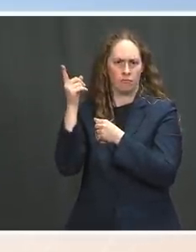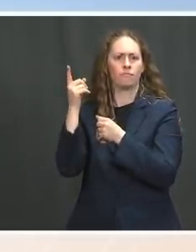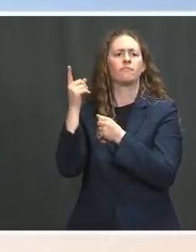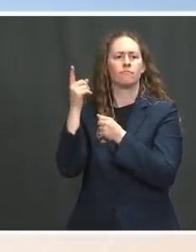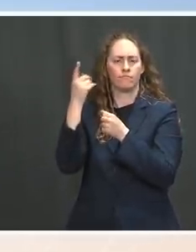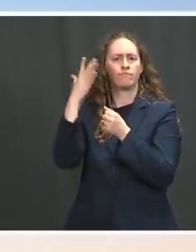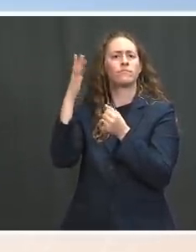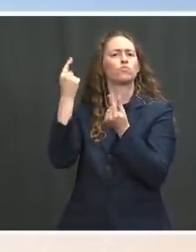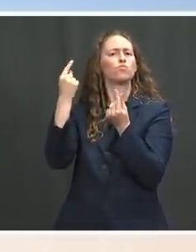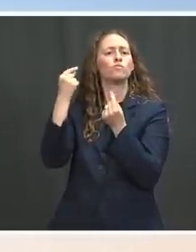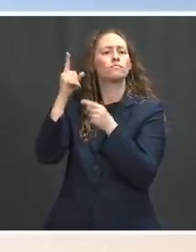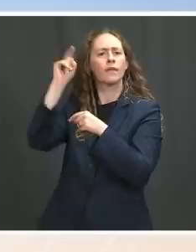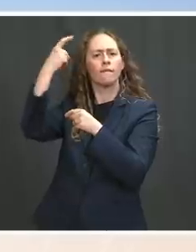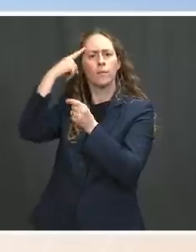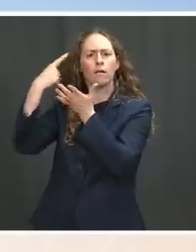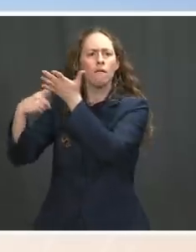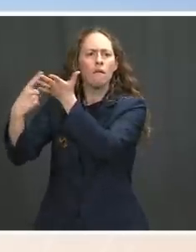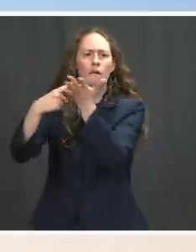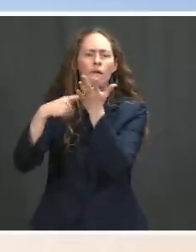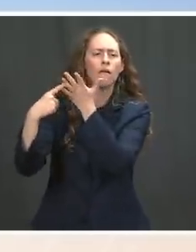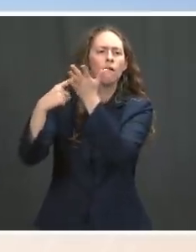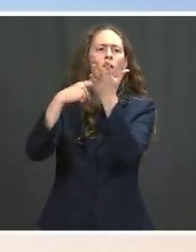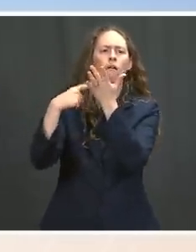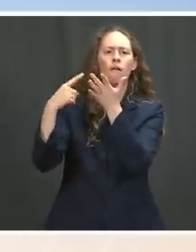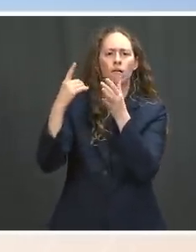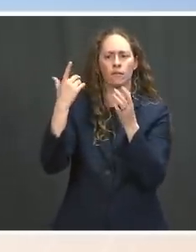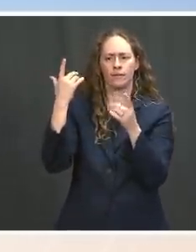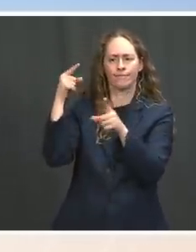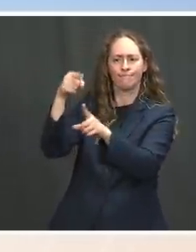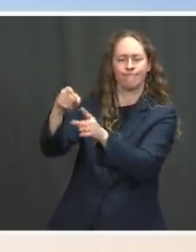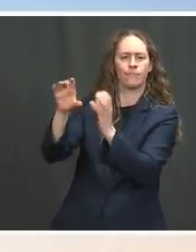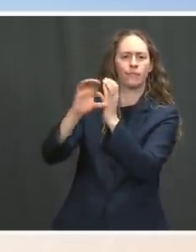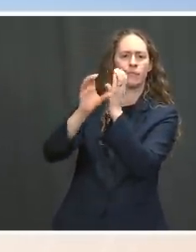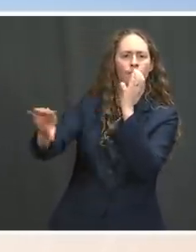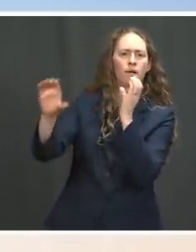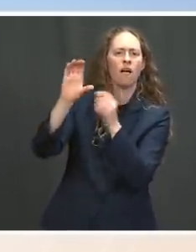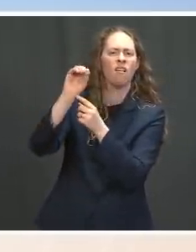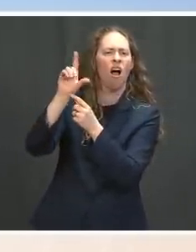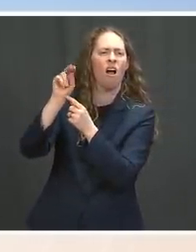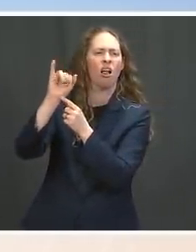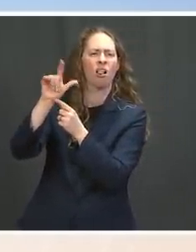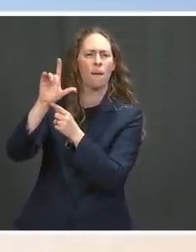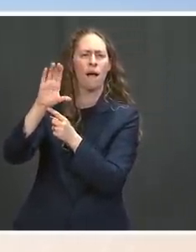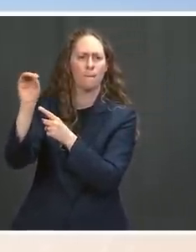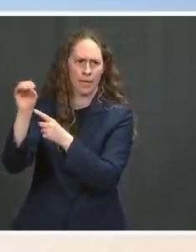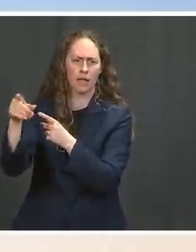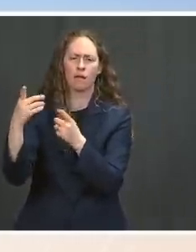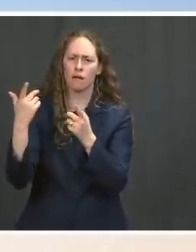as a part of our ongoing effort to remain closely engaged with state and local leaders. I also wanted to provide an update